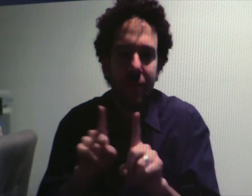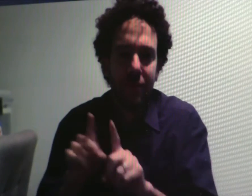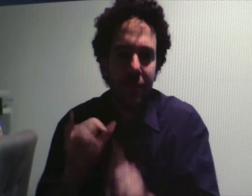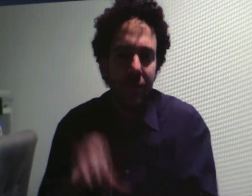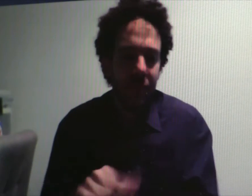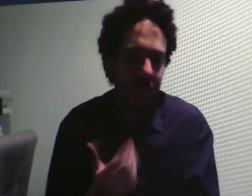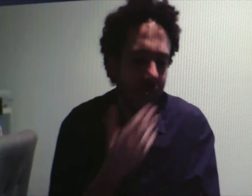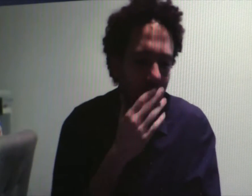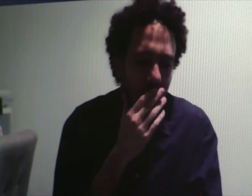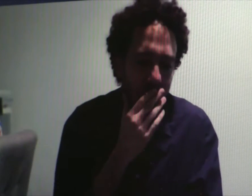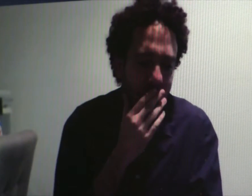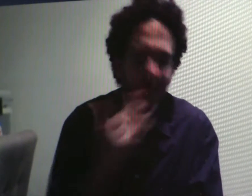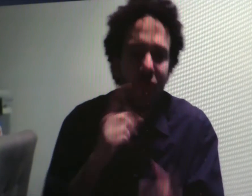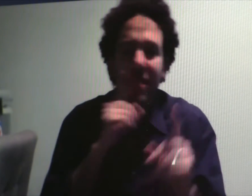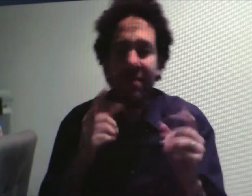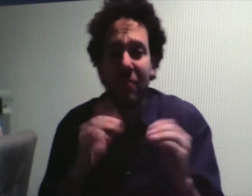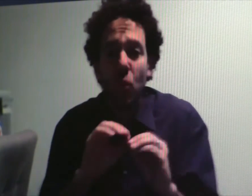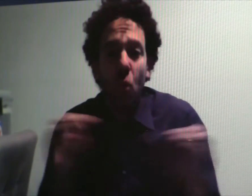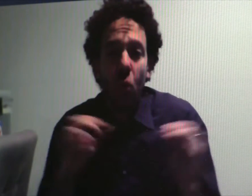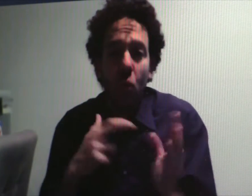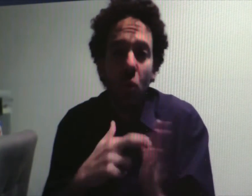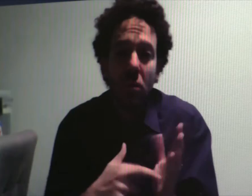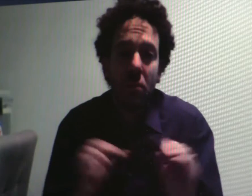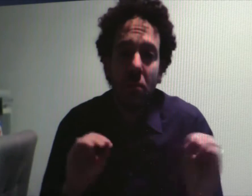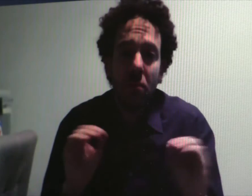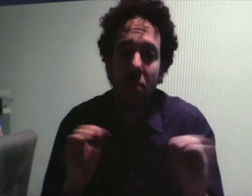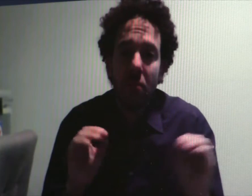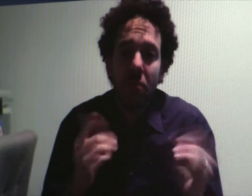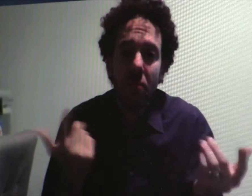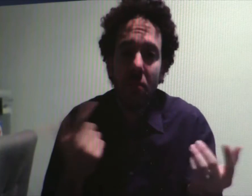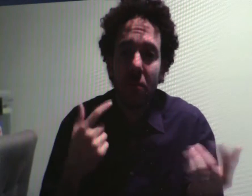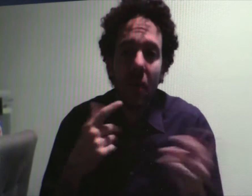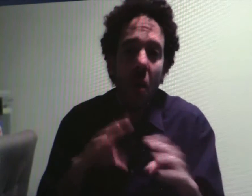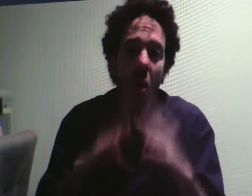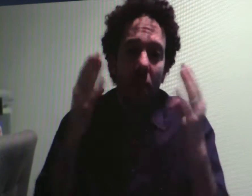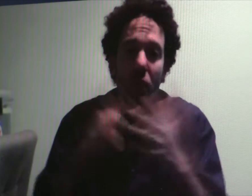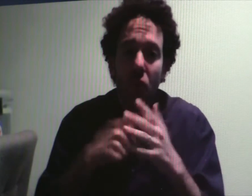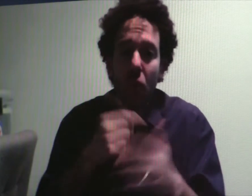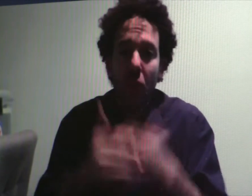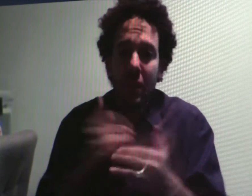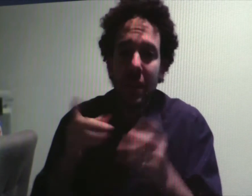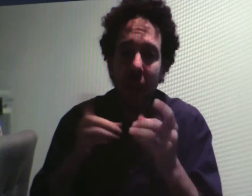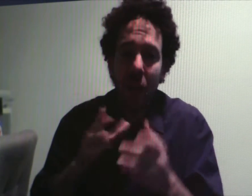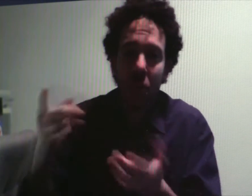Which is Deaf and hearing together. Really, there are no rules. Be open to starting the process,